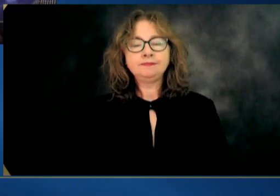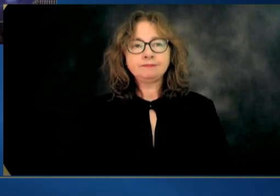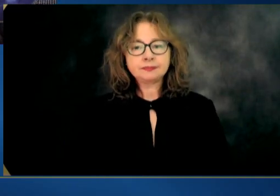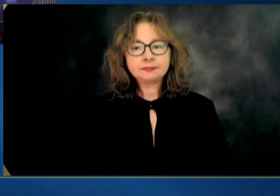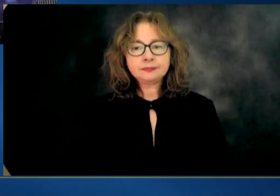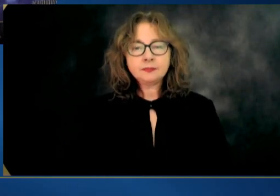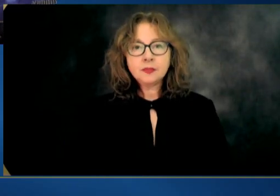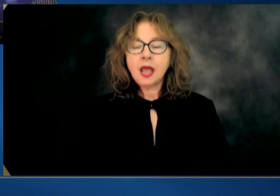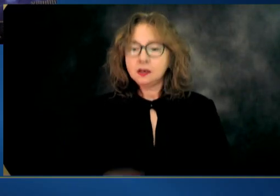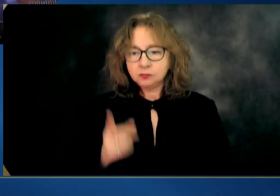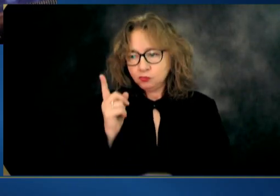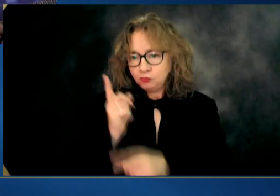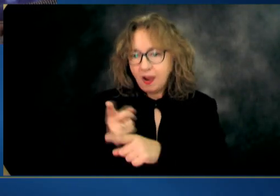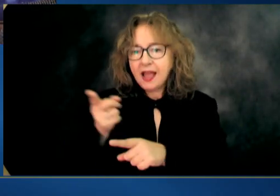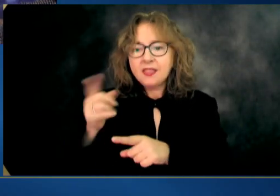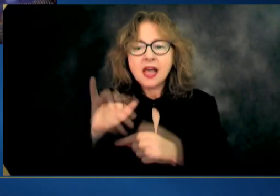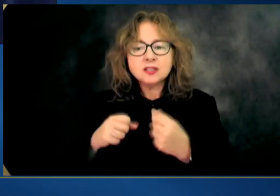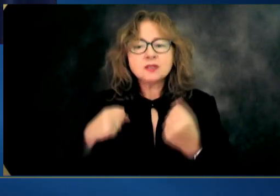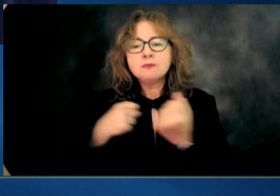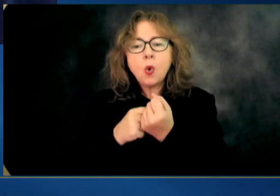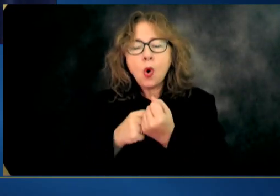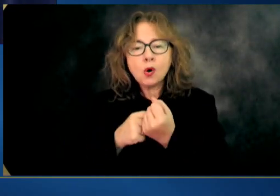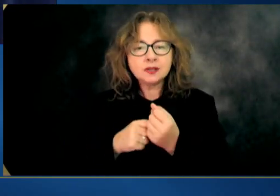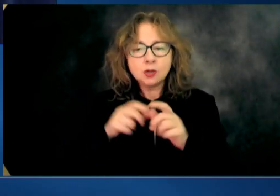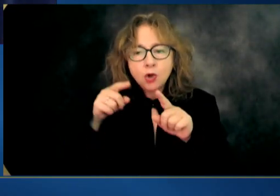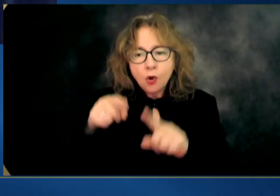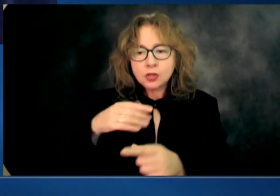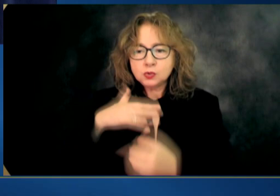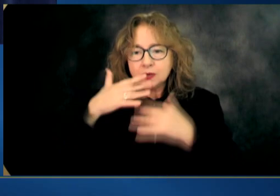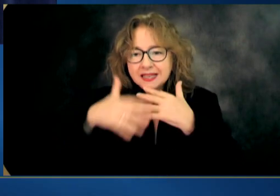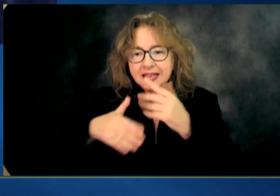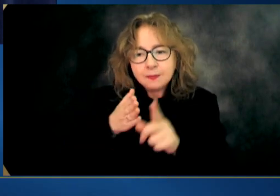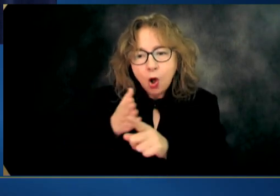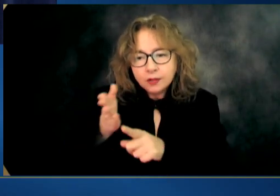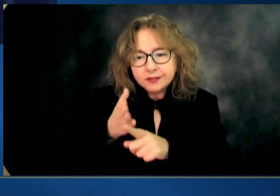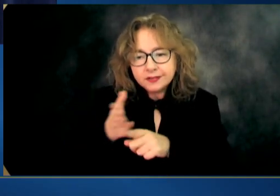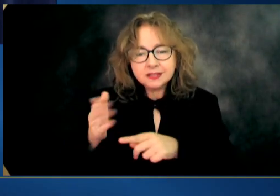being able to see a hematologist, being able to have that connection to the healthcare system,